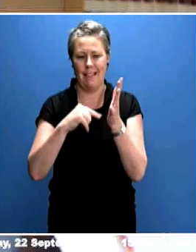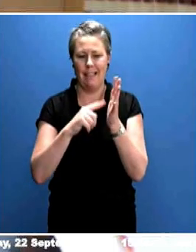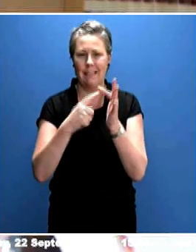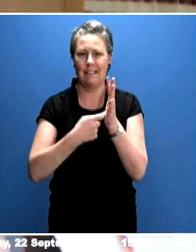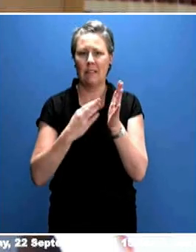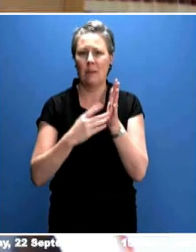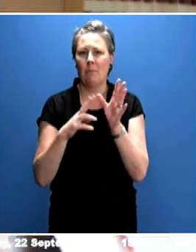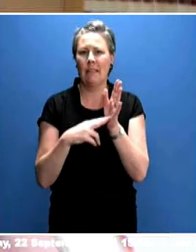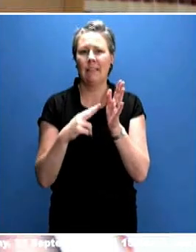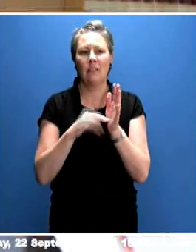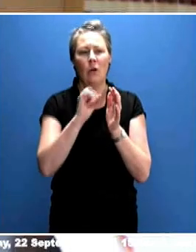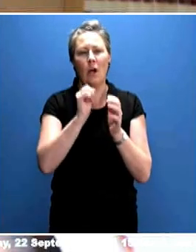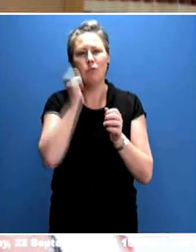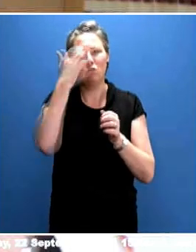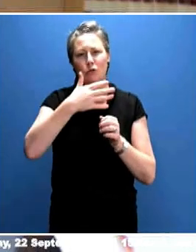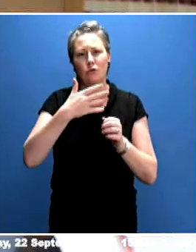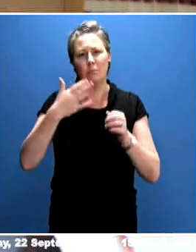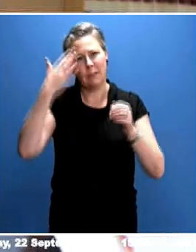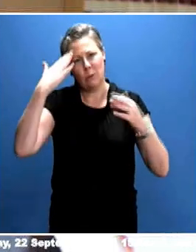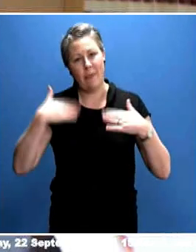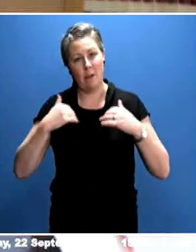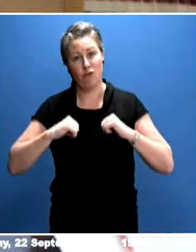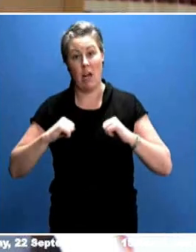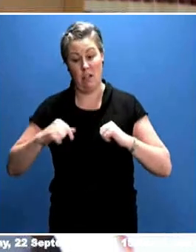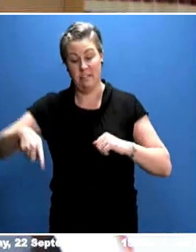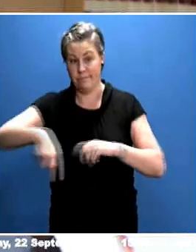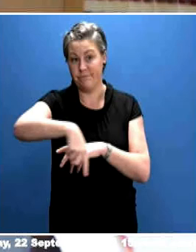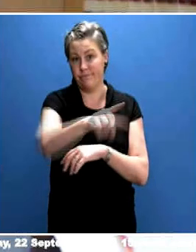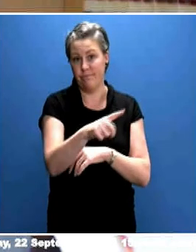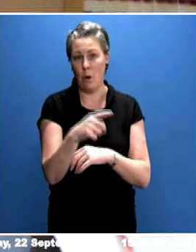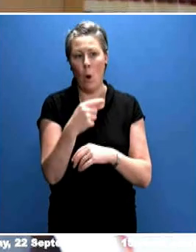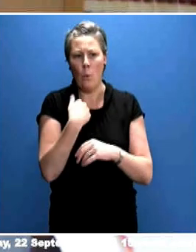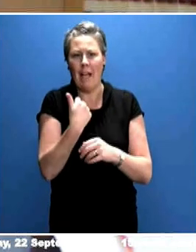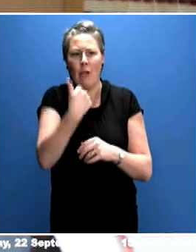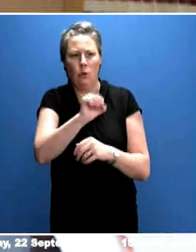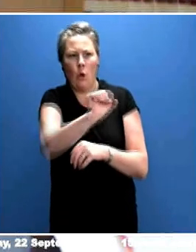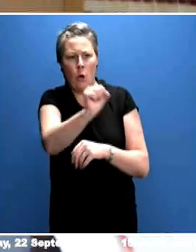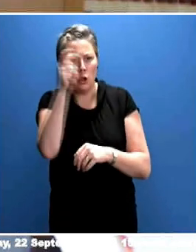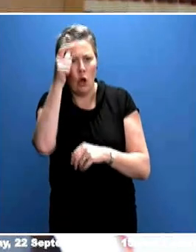so we seek to connect those concepts and models within our practice. Thank you.